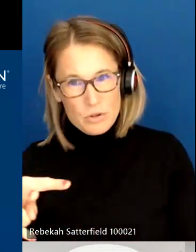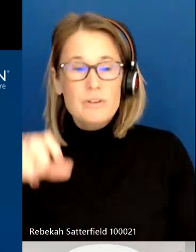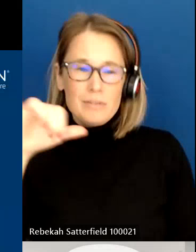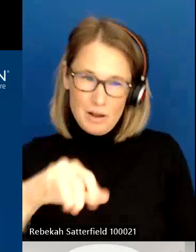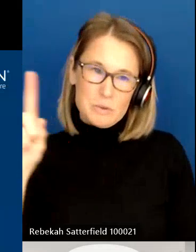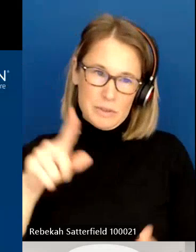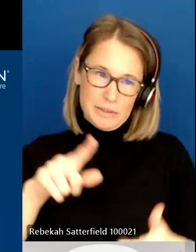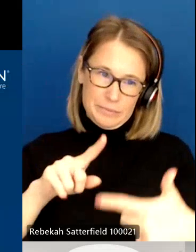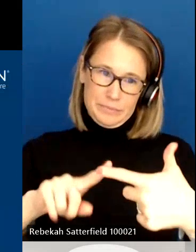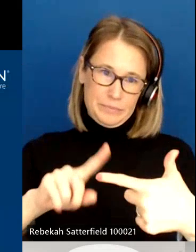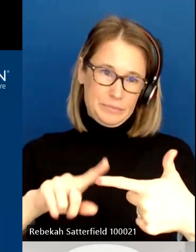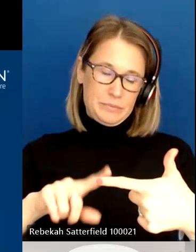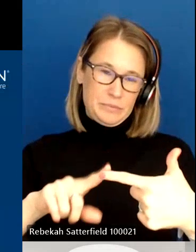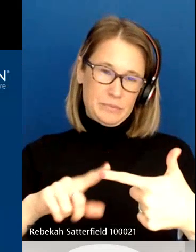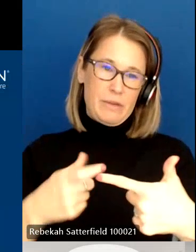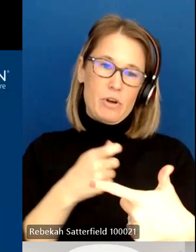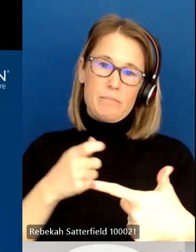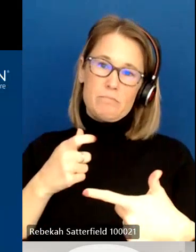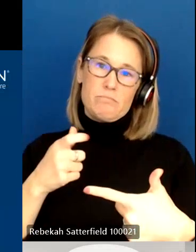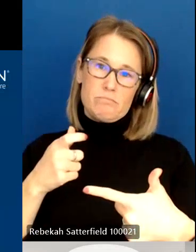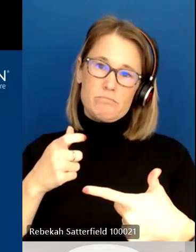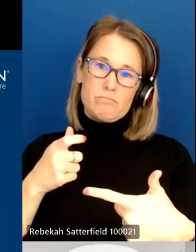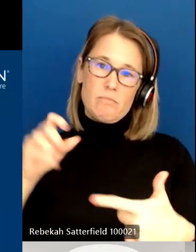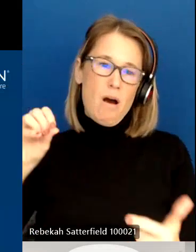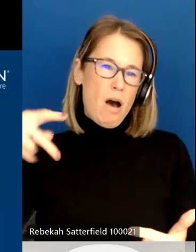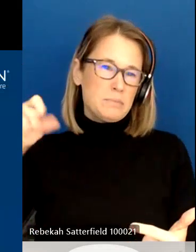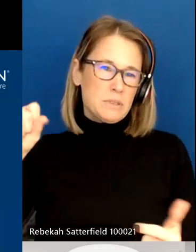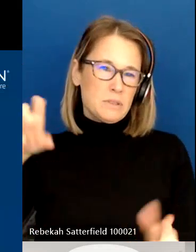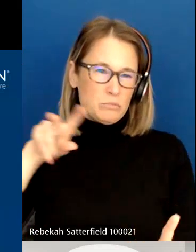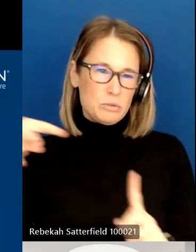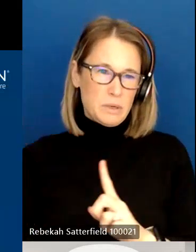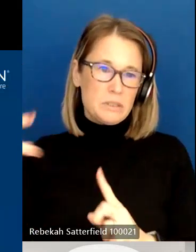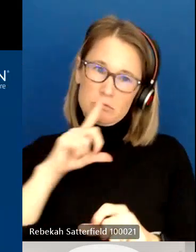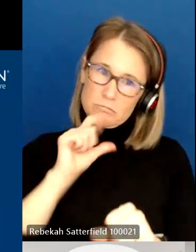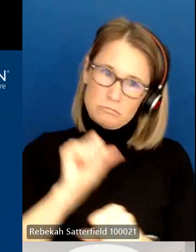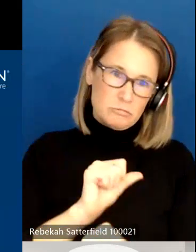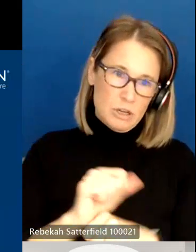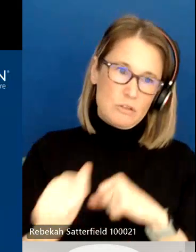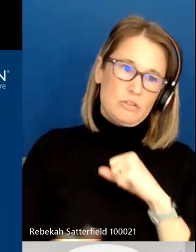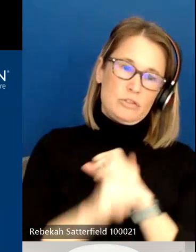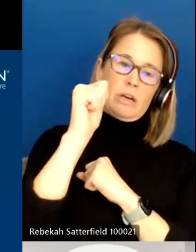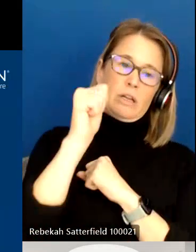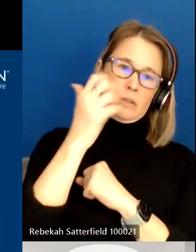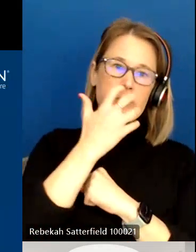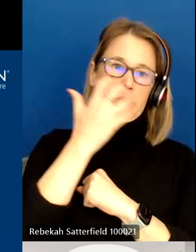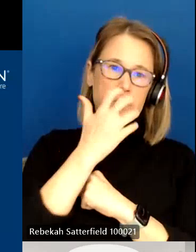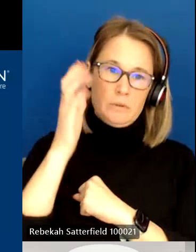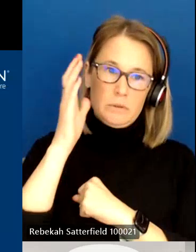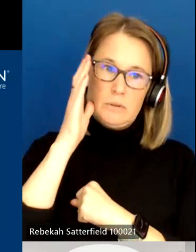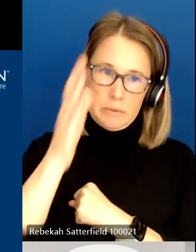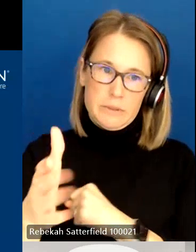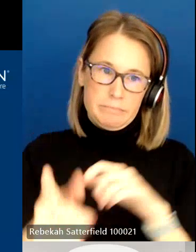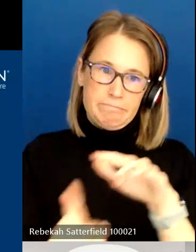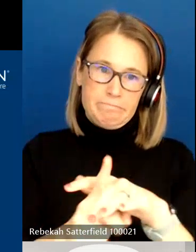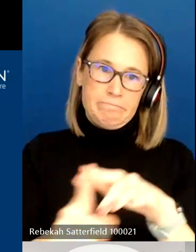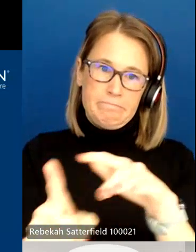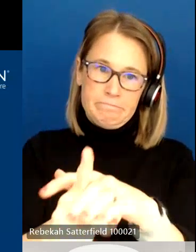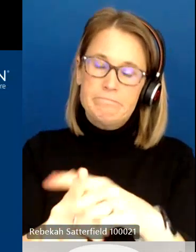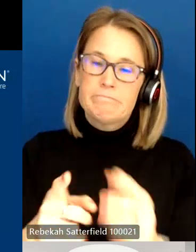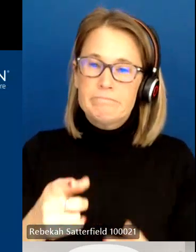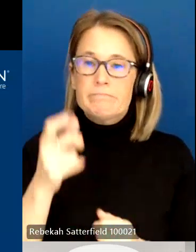think from an operational perspective the real challenges will emerge so ongoing monitoring of